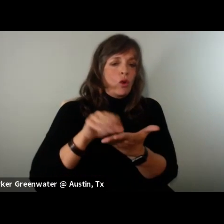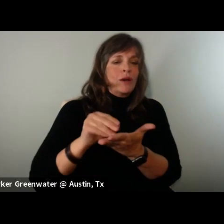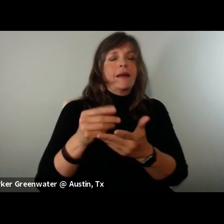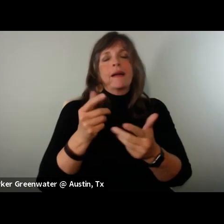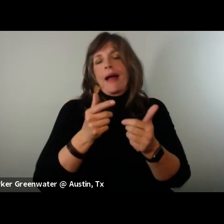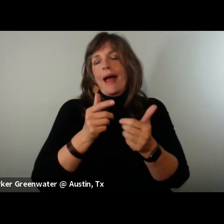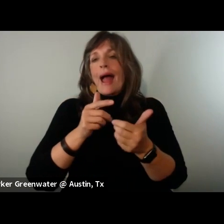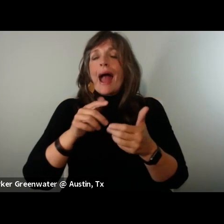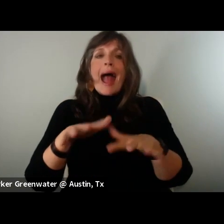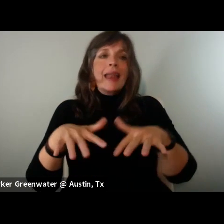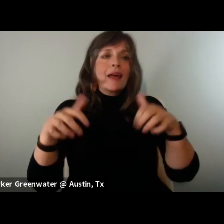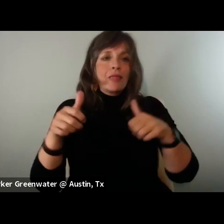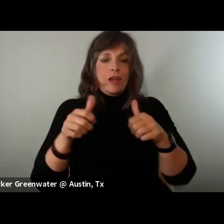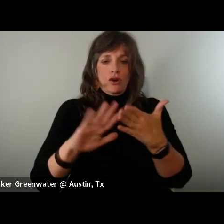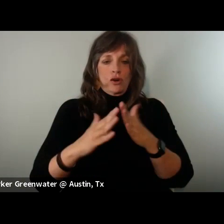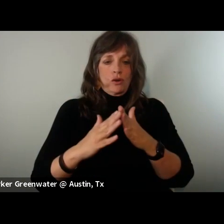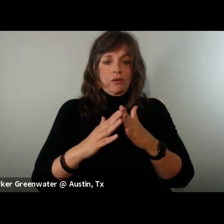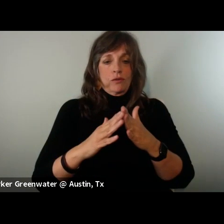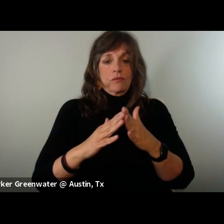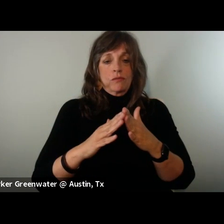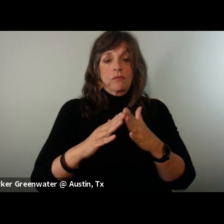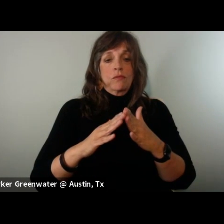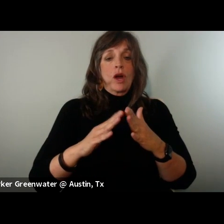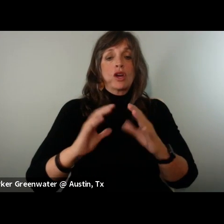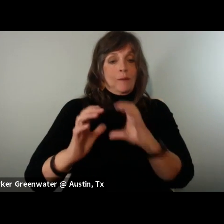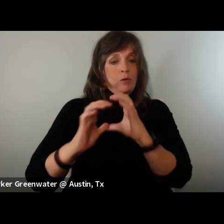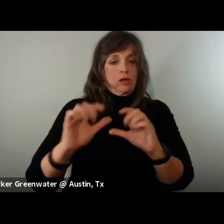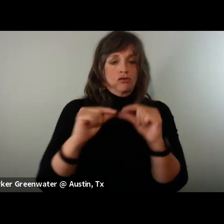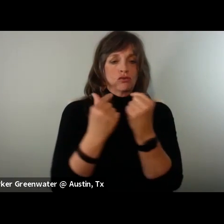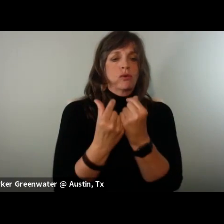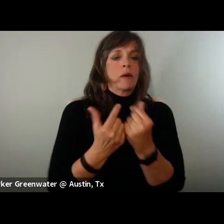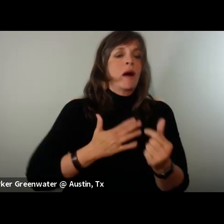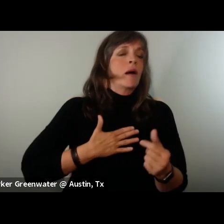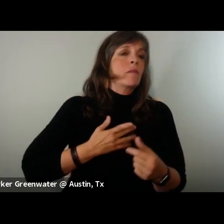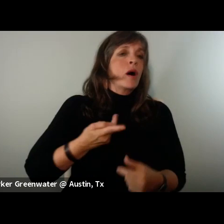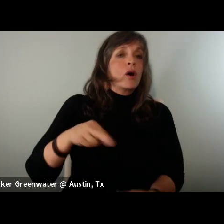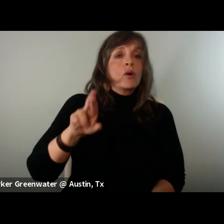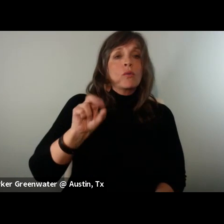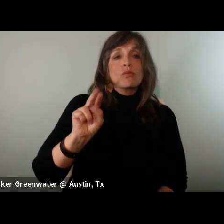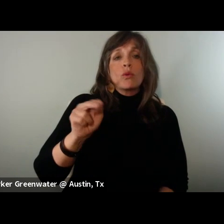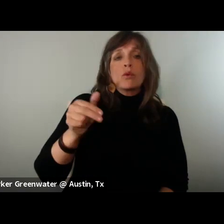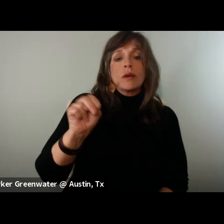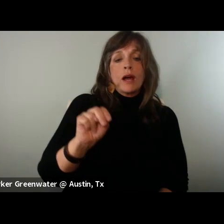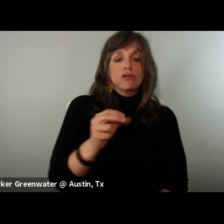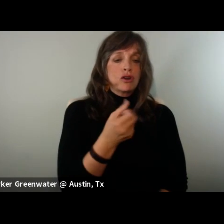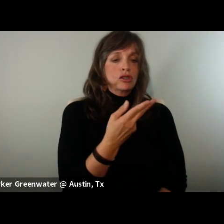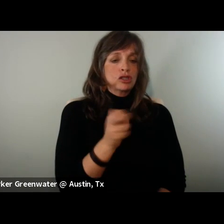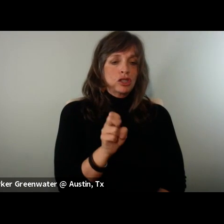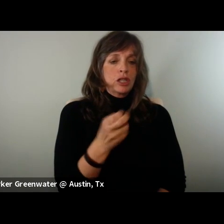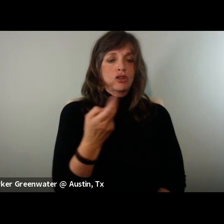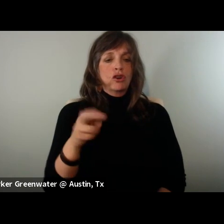I've had the privilege of spending time working in service of creating a healthier arts and culture community and it's an honor to continue doing so